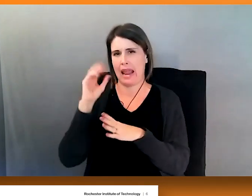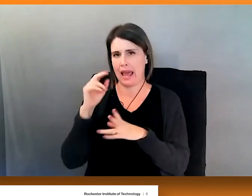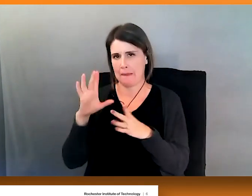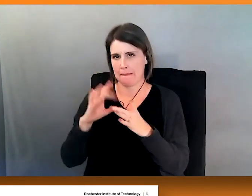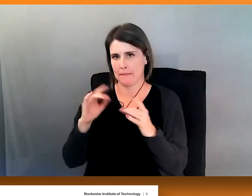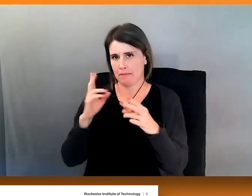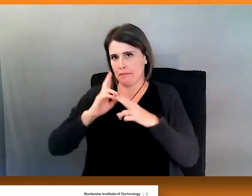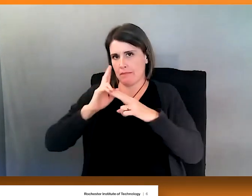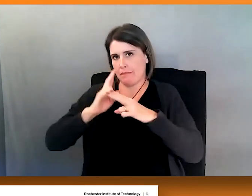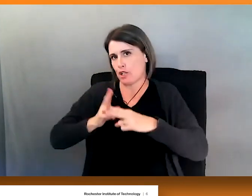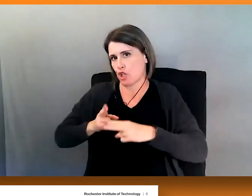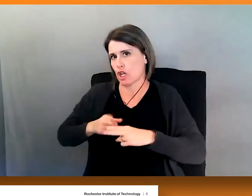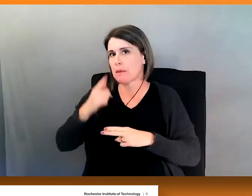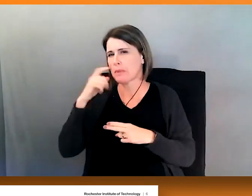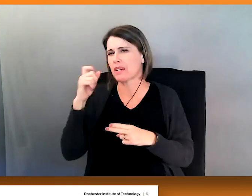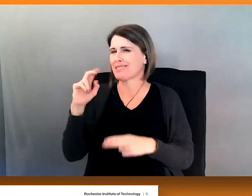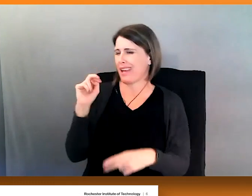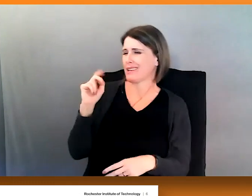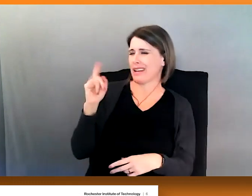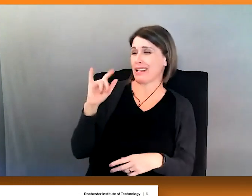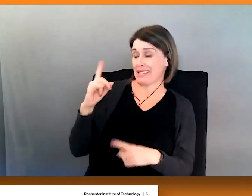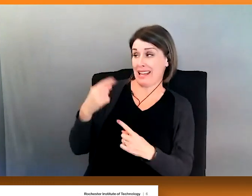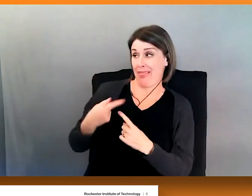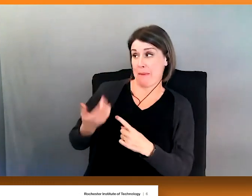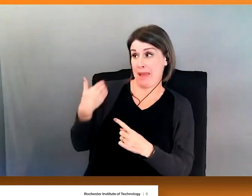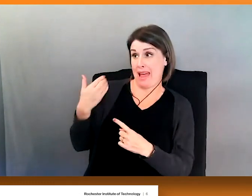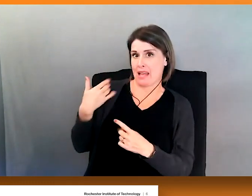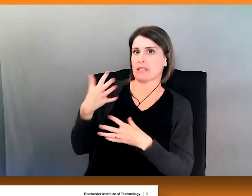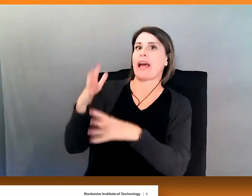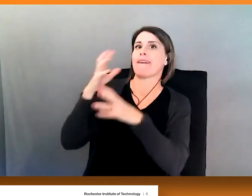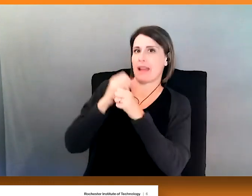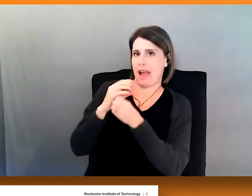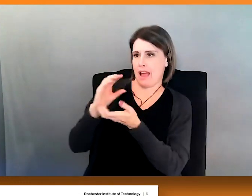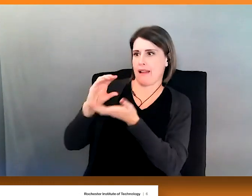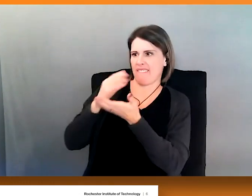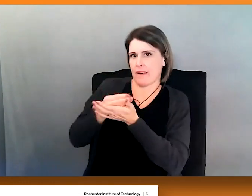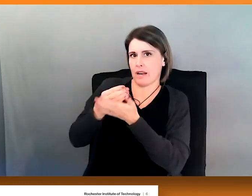because those are where NTID funds things.